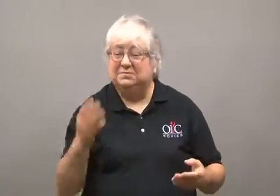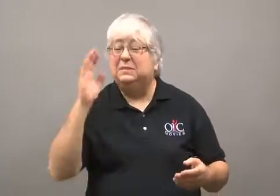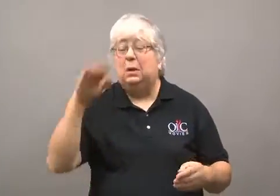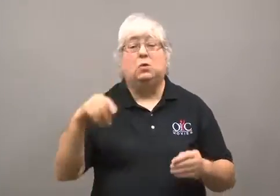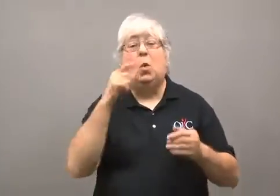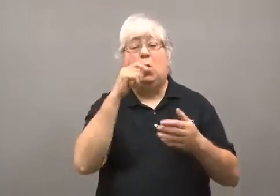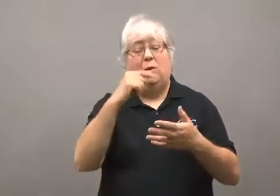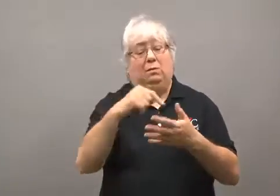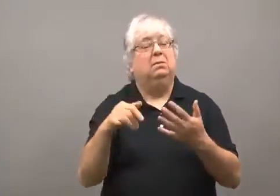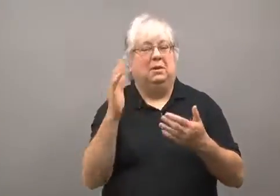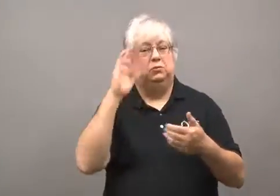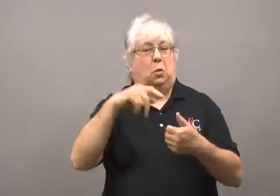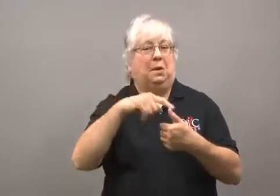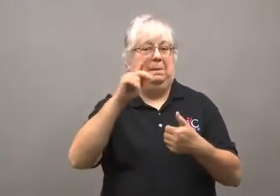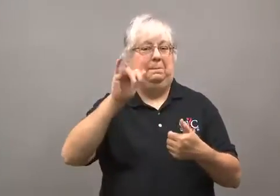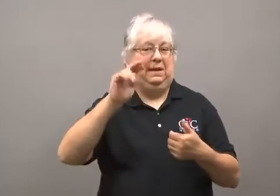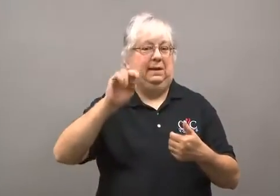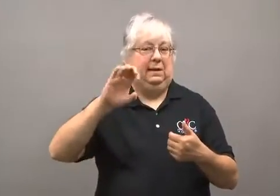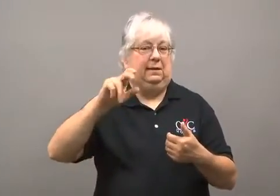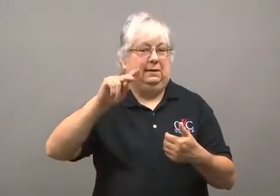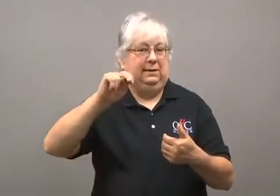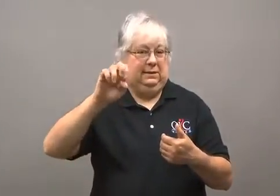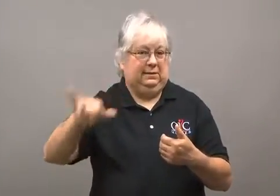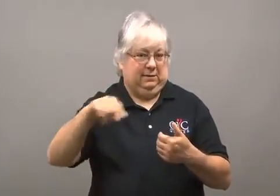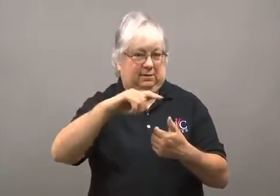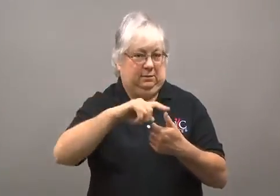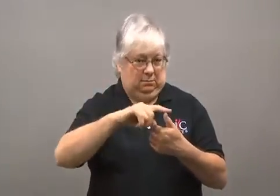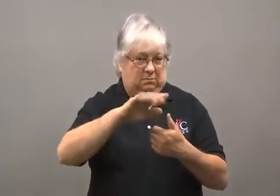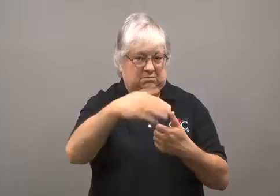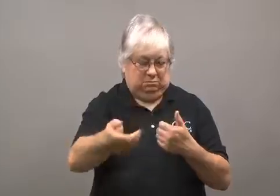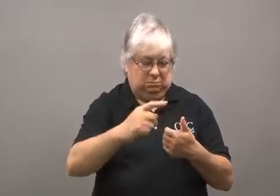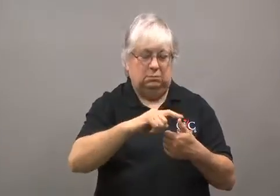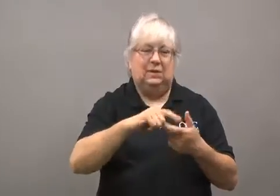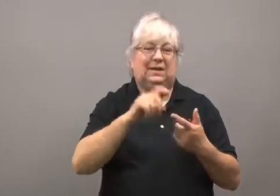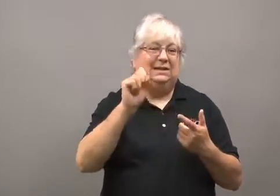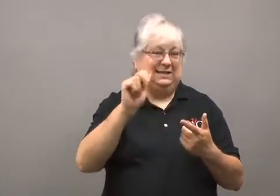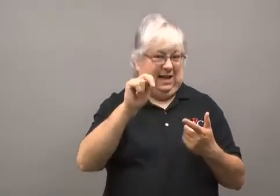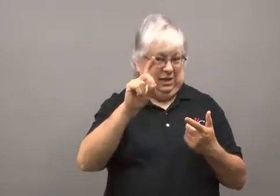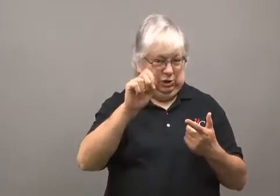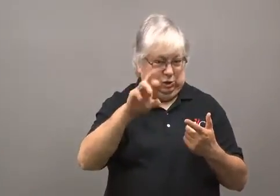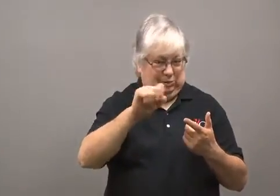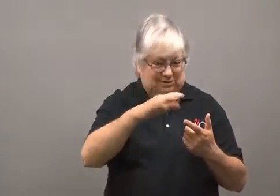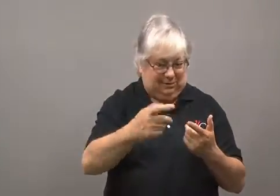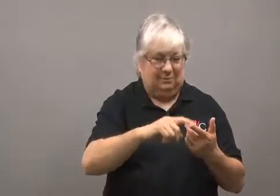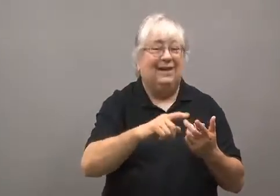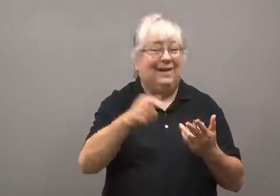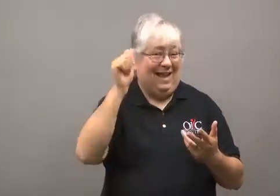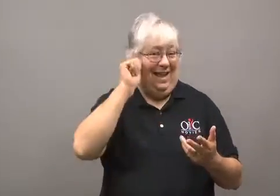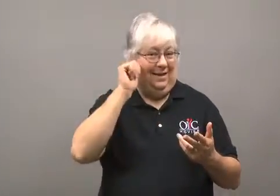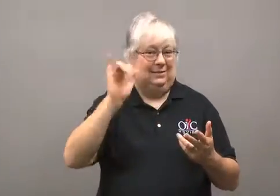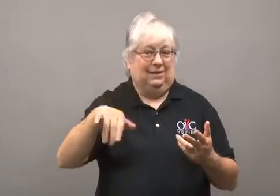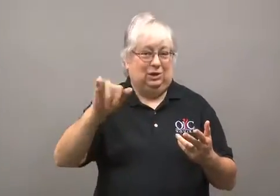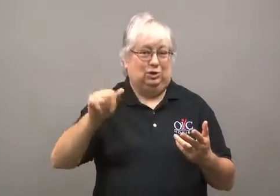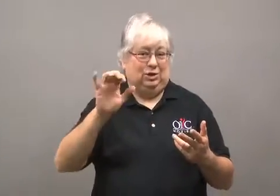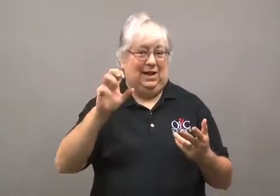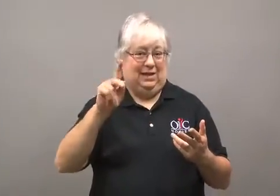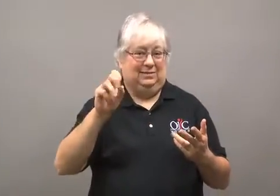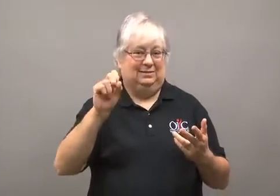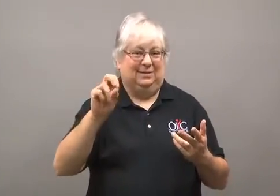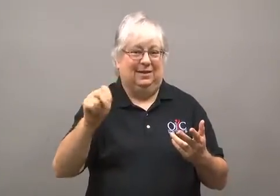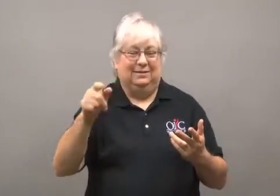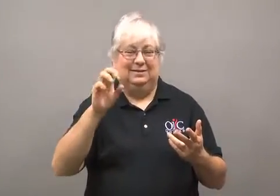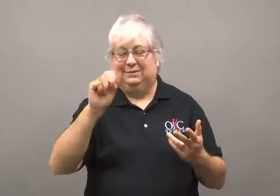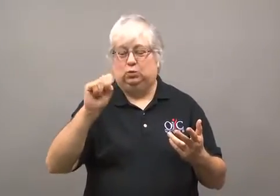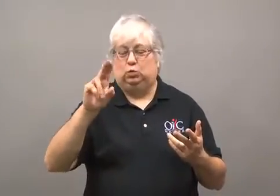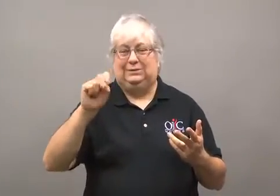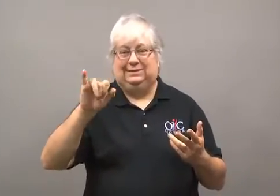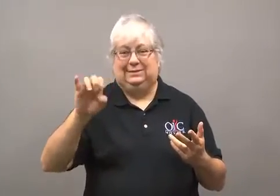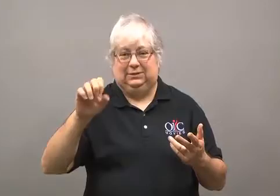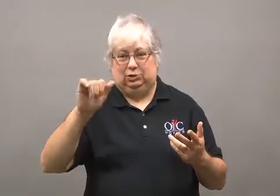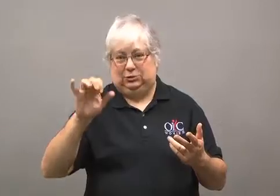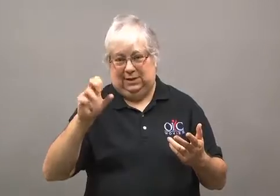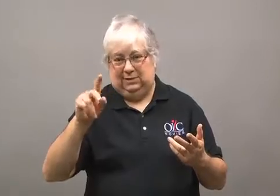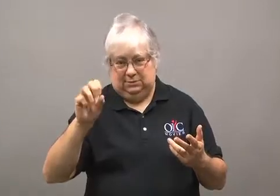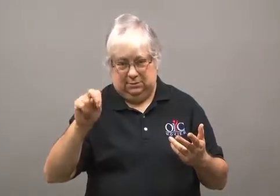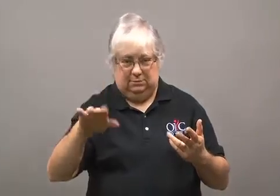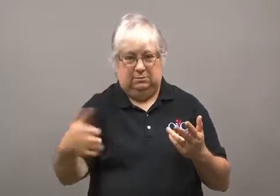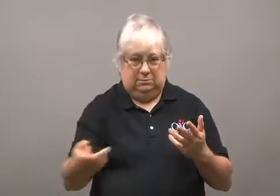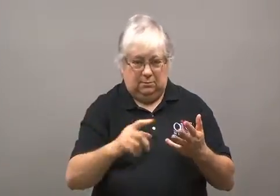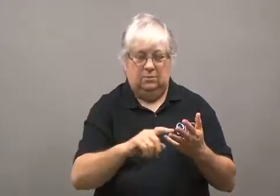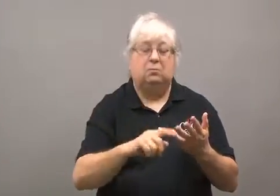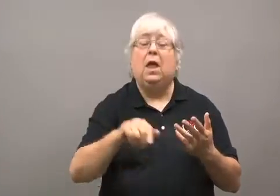Pinckney, Sanders and his aunt Susie Jackson were among the dead.